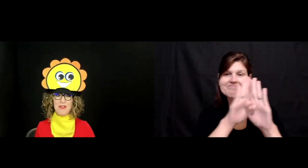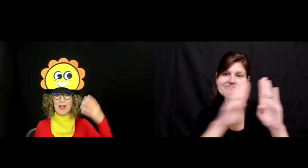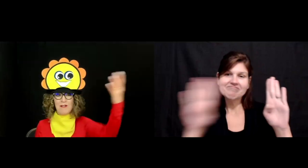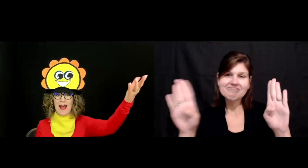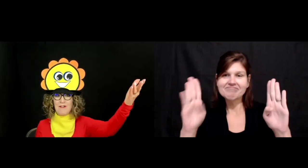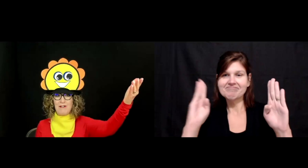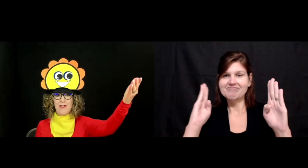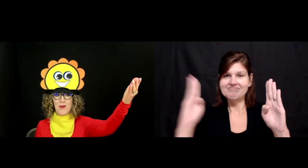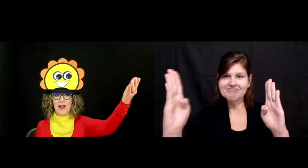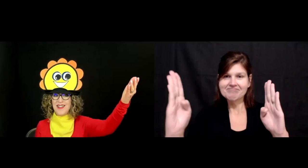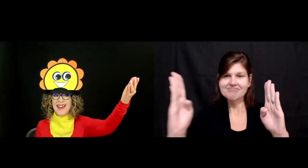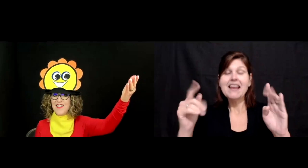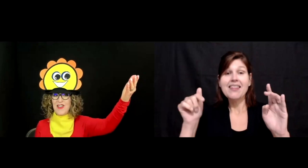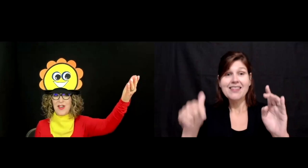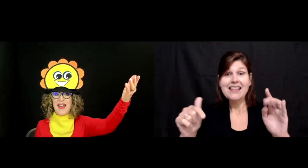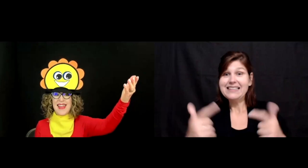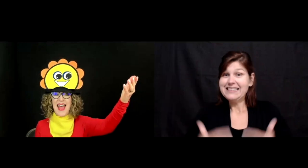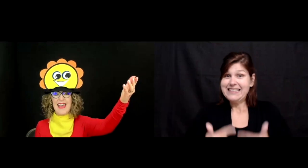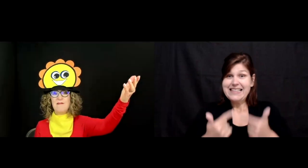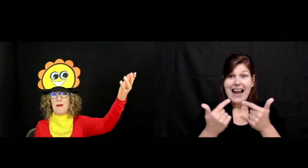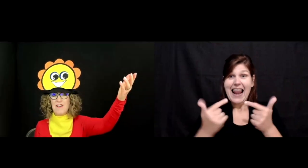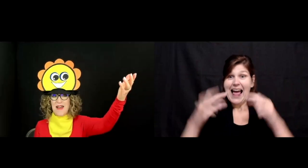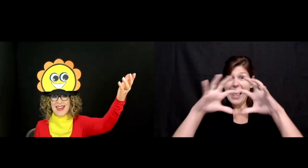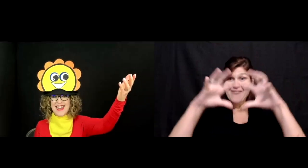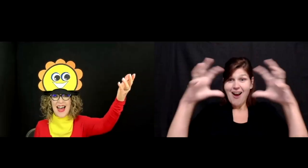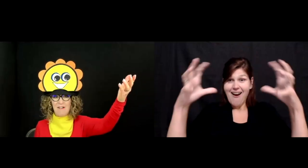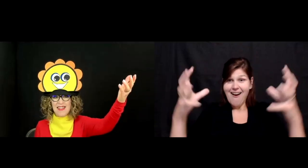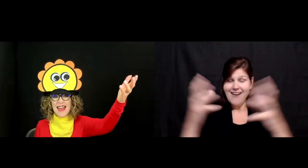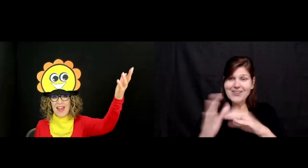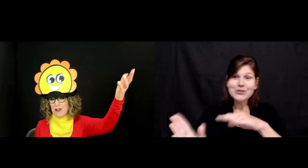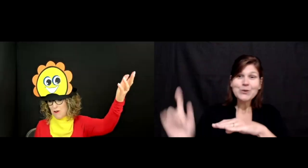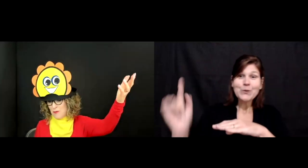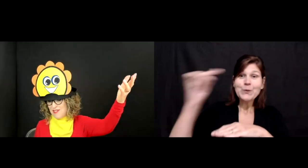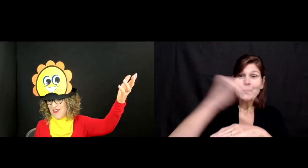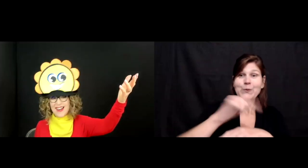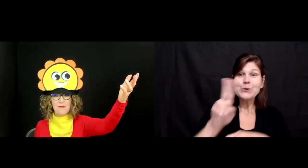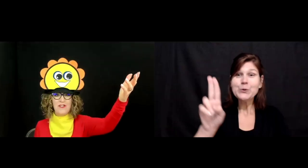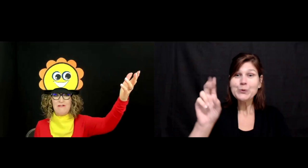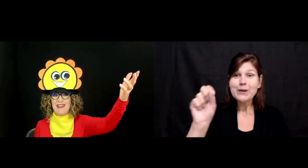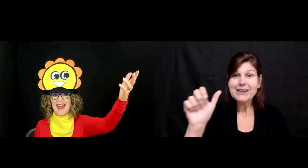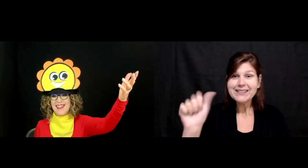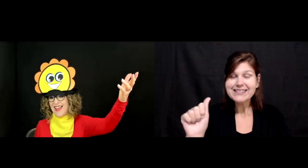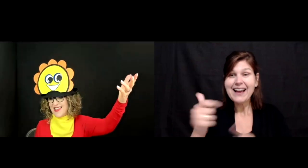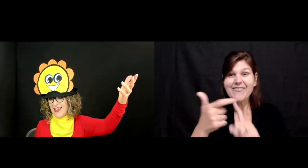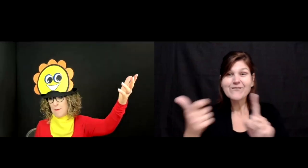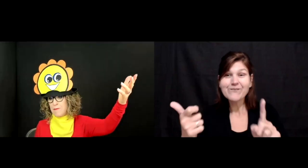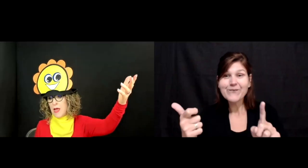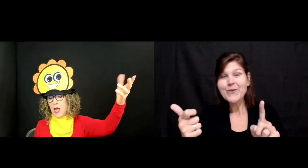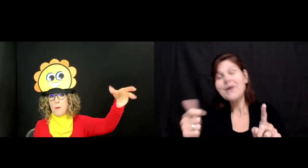but it goes live across the world to the USA from the back of my little house in the northwest of England, which is really exciting.